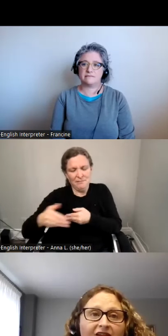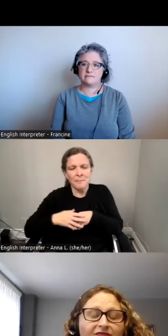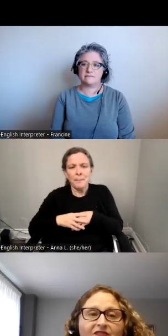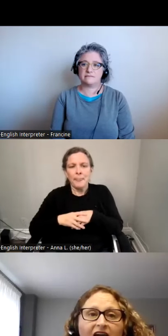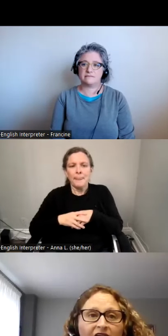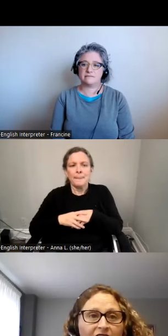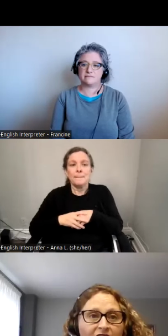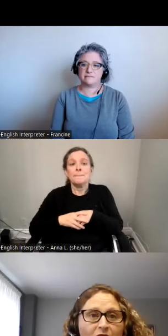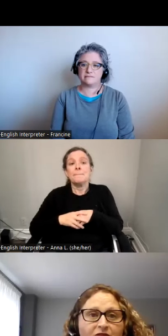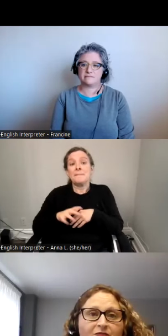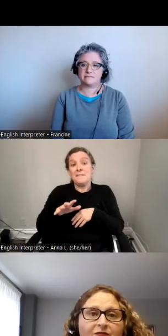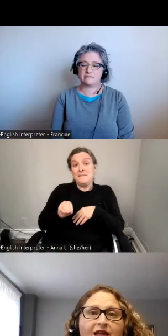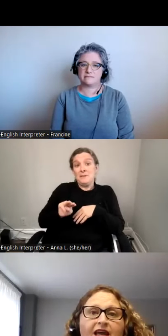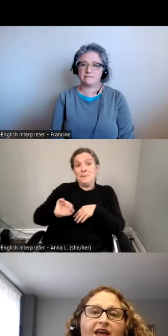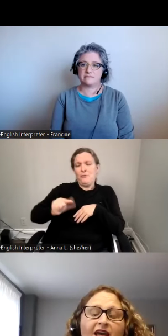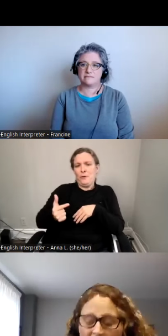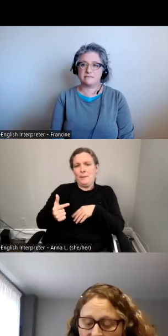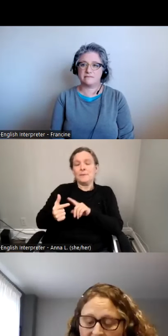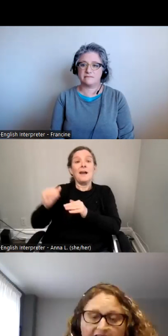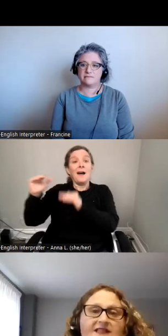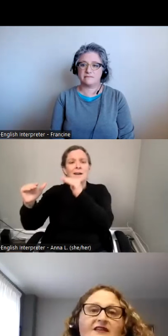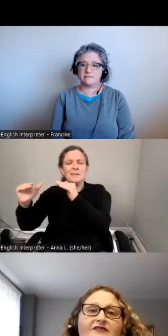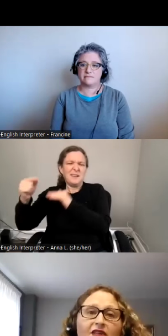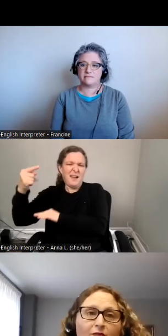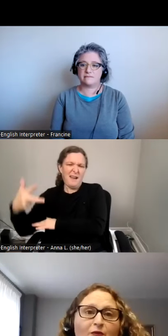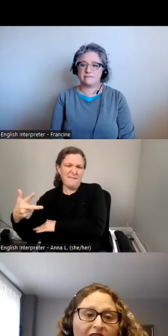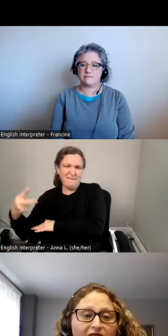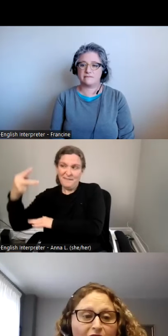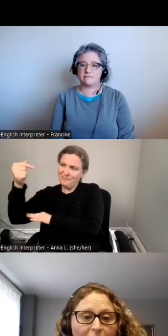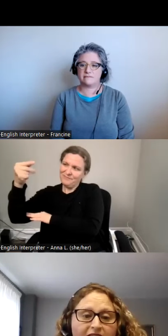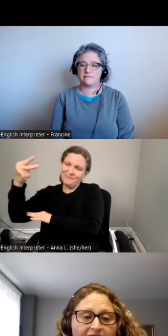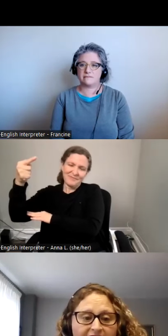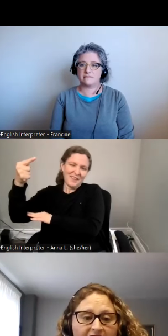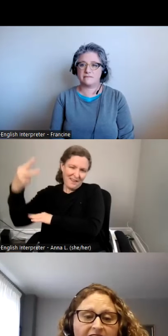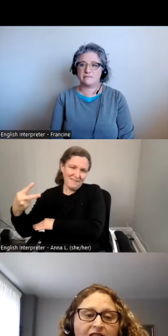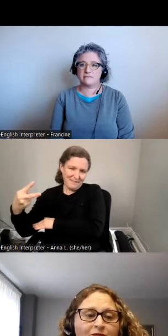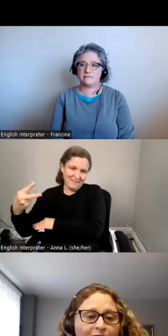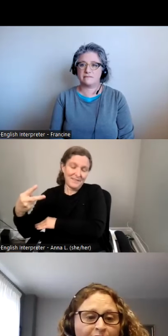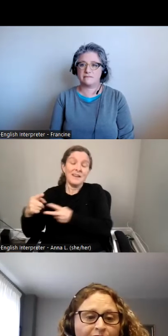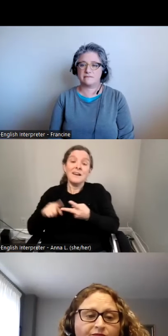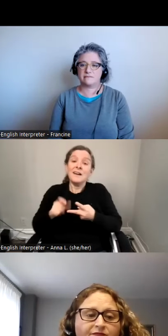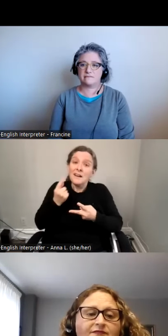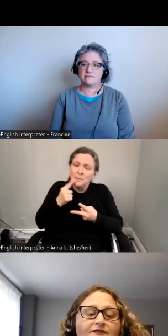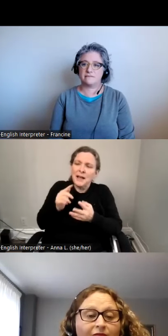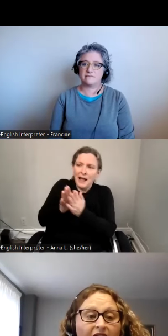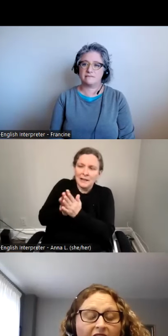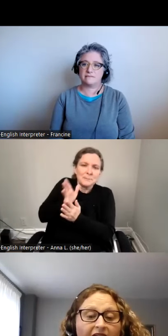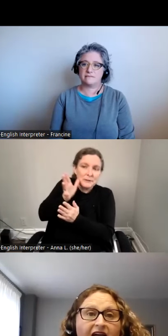For this H group. They also have approved Moderna, 50 micrograms, which is also 2 doses, given 8 weeks apart.